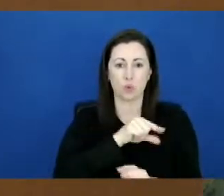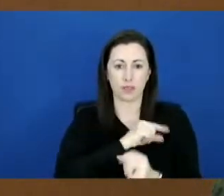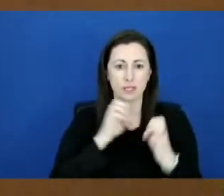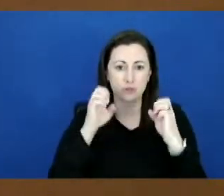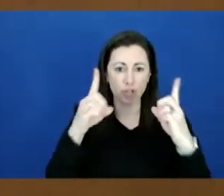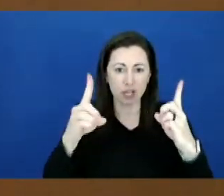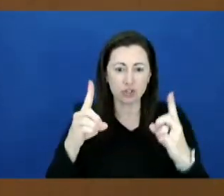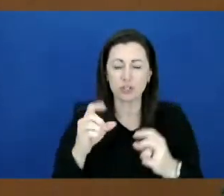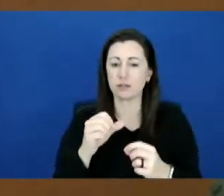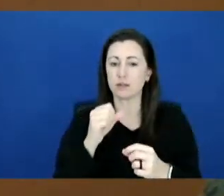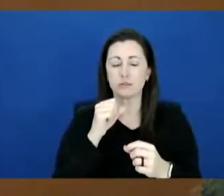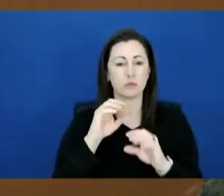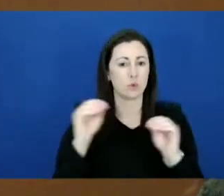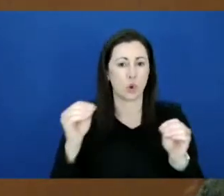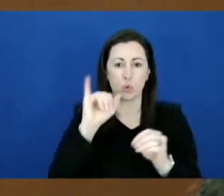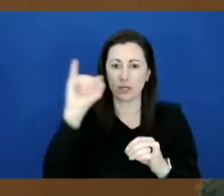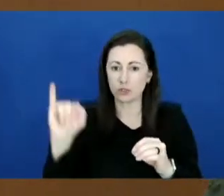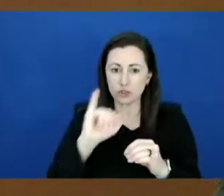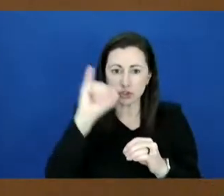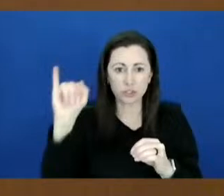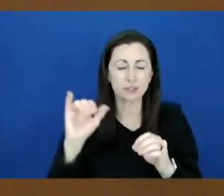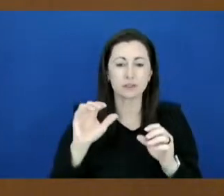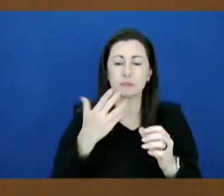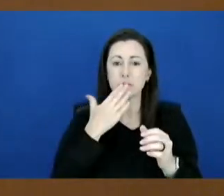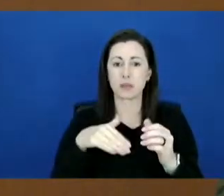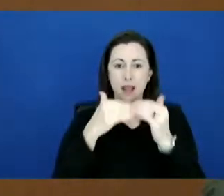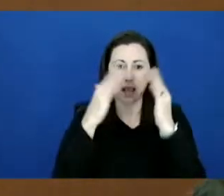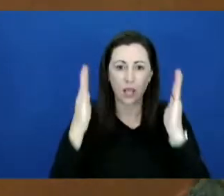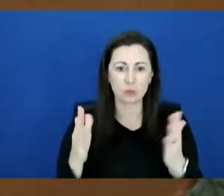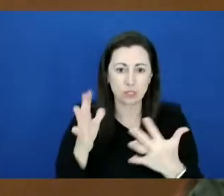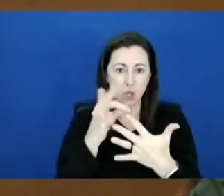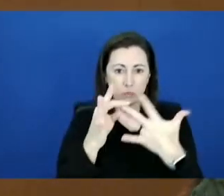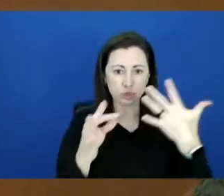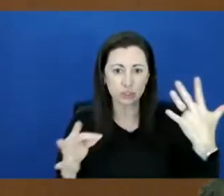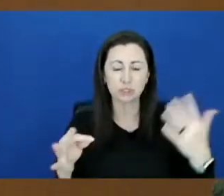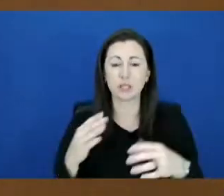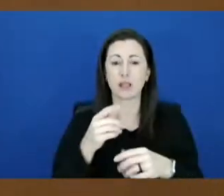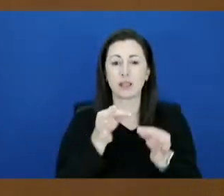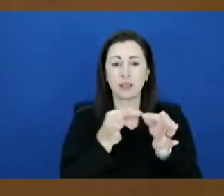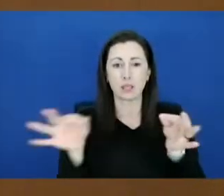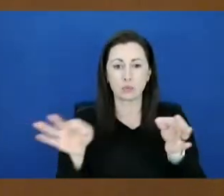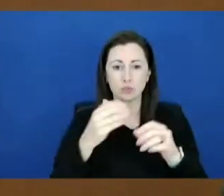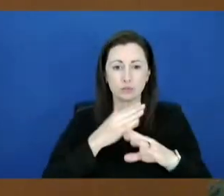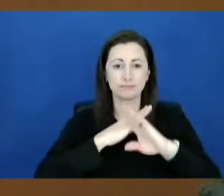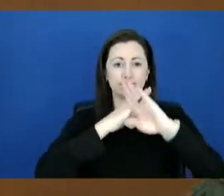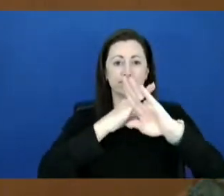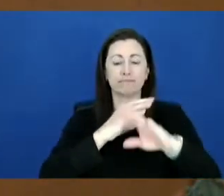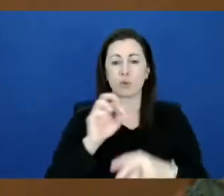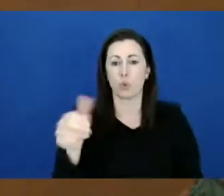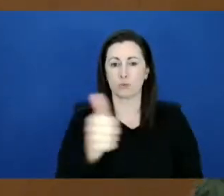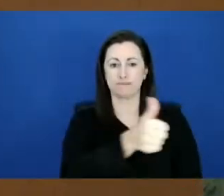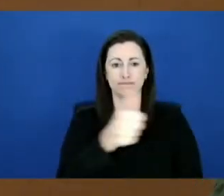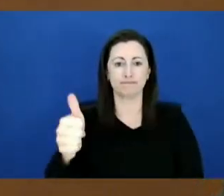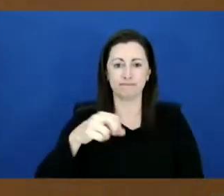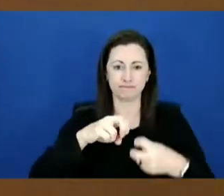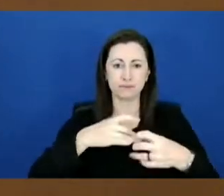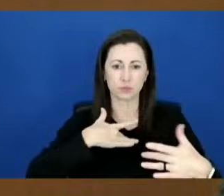LIMITED ABSCESS TO QUALITY EDUCATION, LACK OF INSURANCE,